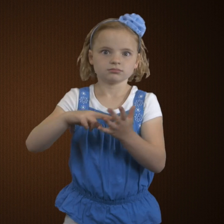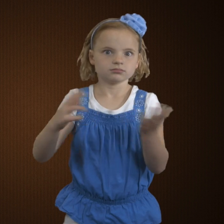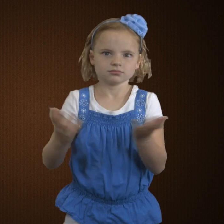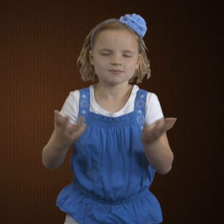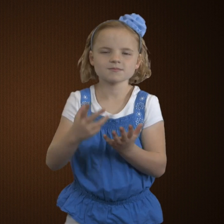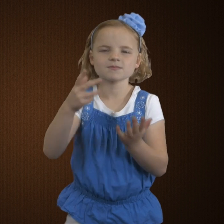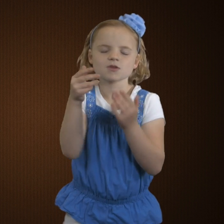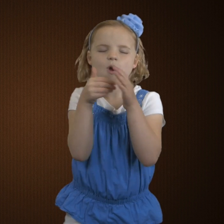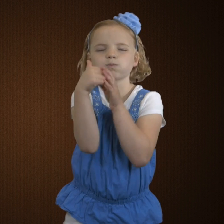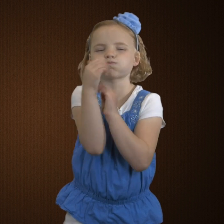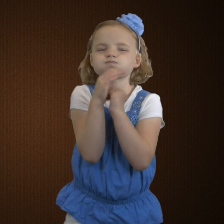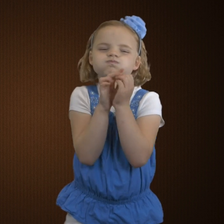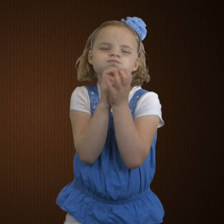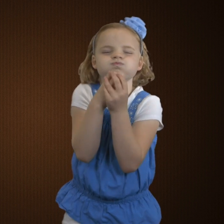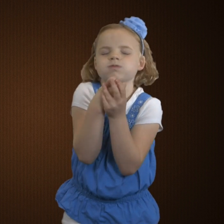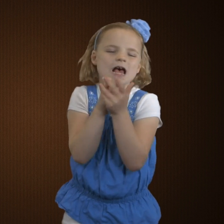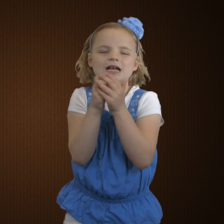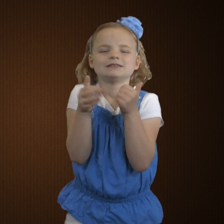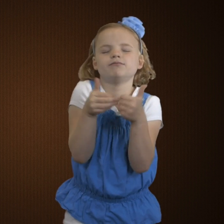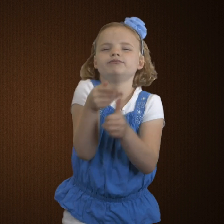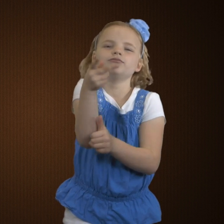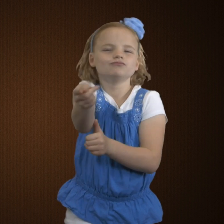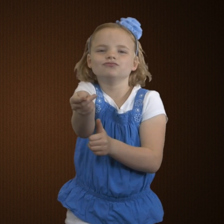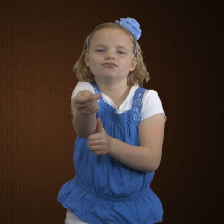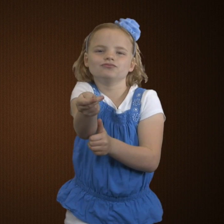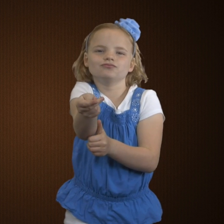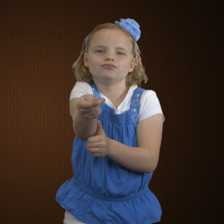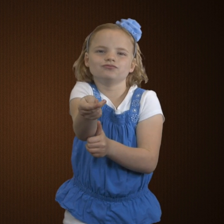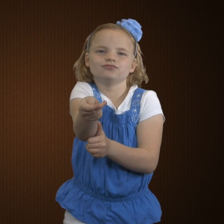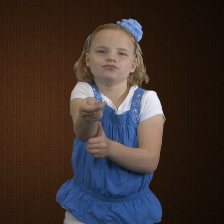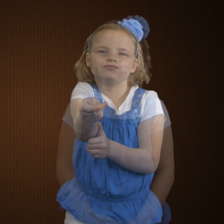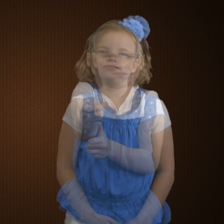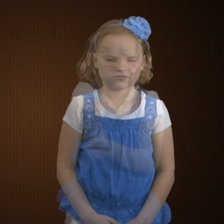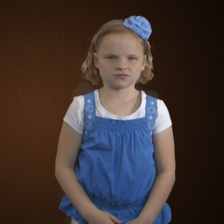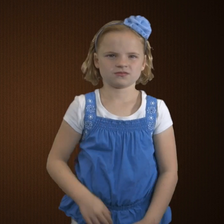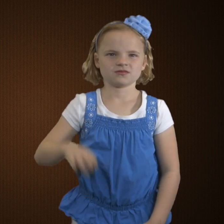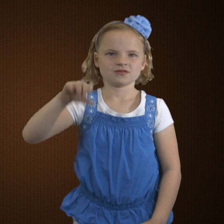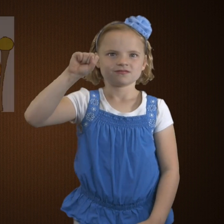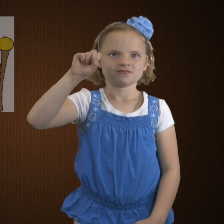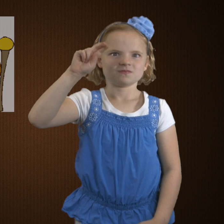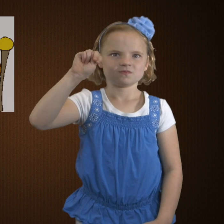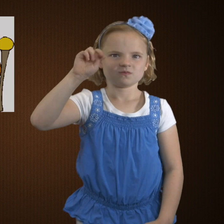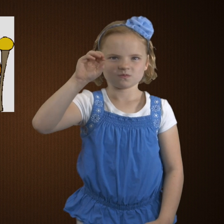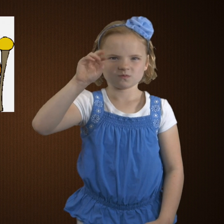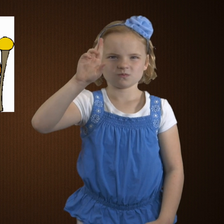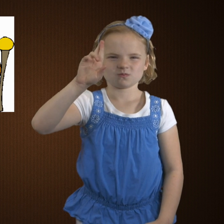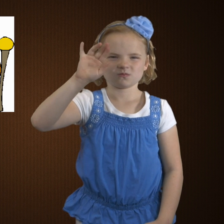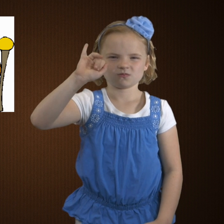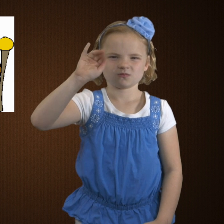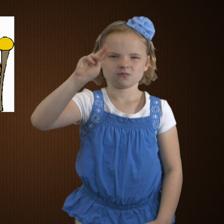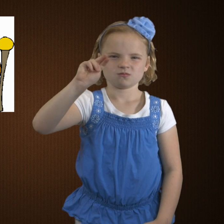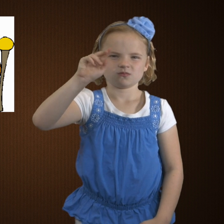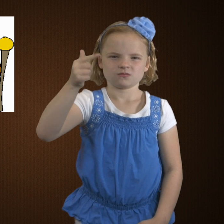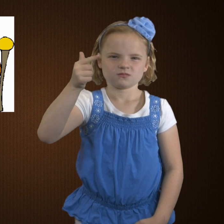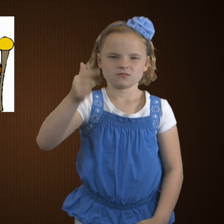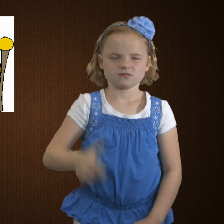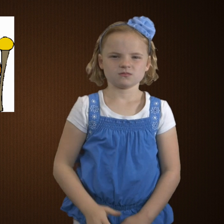Cozy means to be very comfortable and it's easy to fall asleep. Snoring